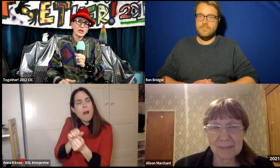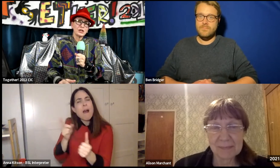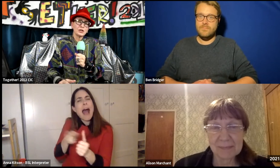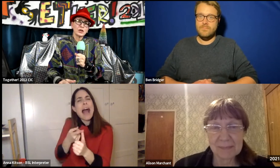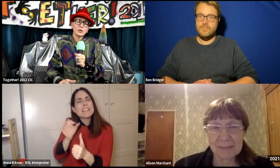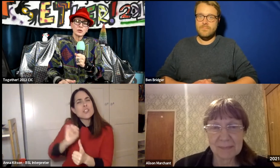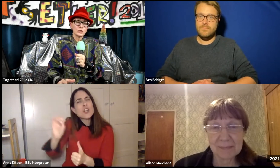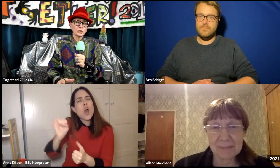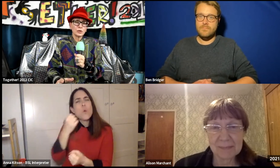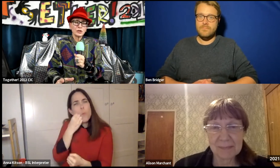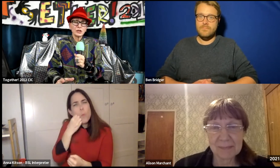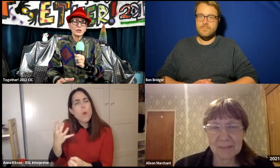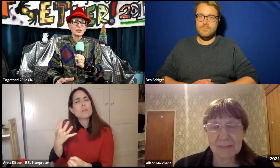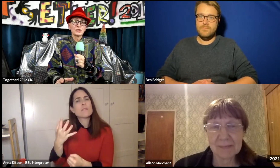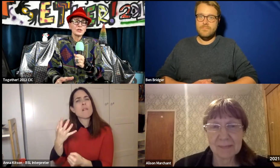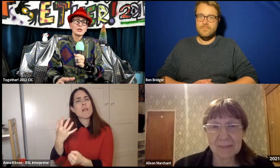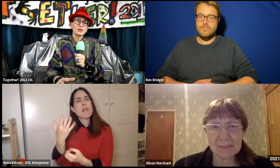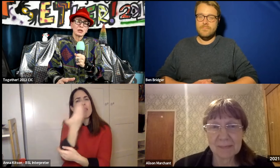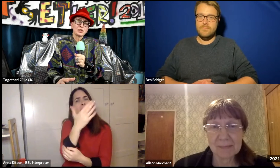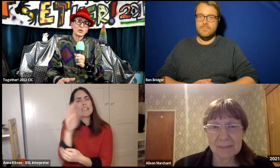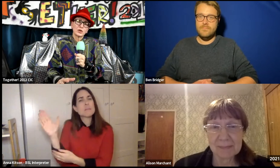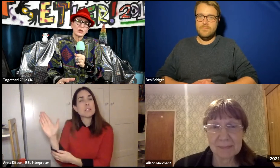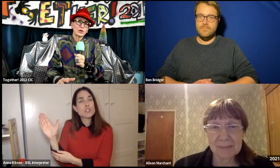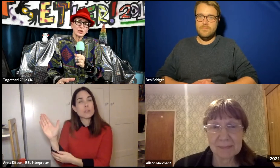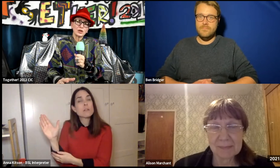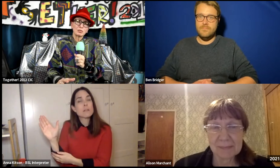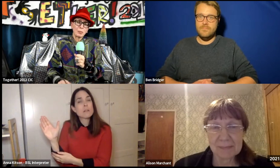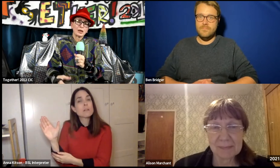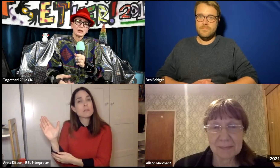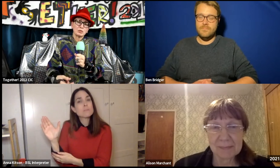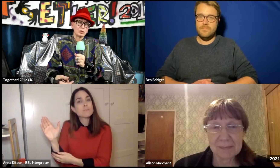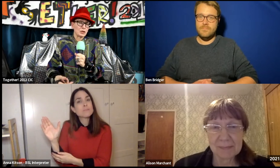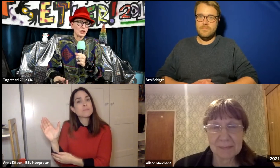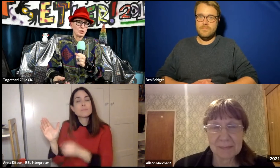taken over two or three years sitting at the back of our art club, because she